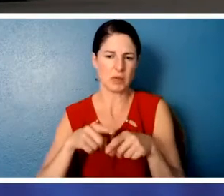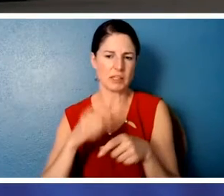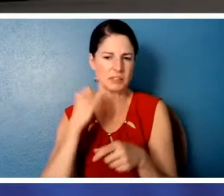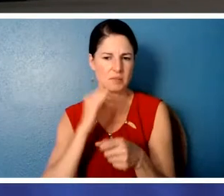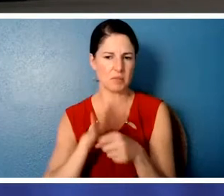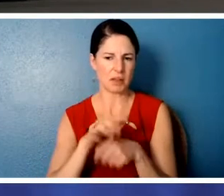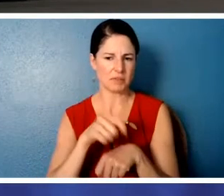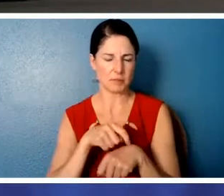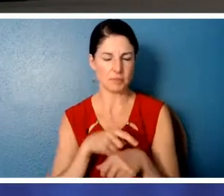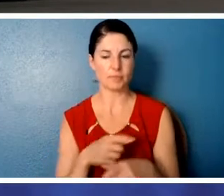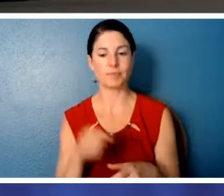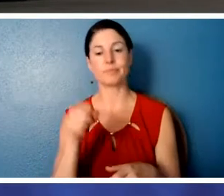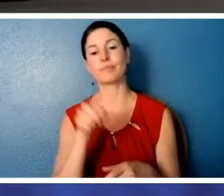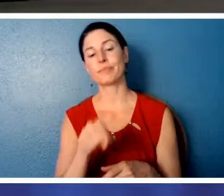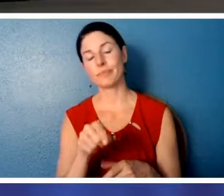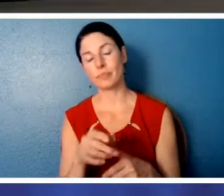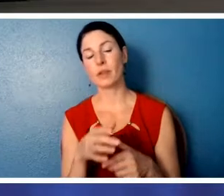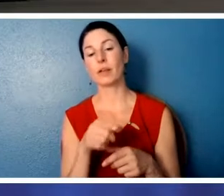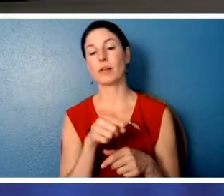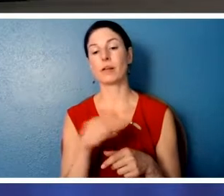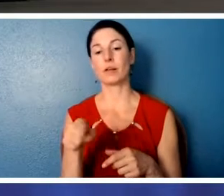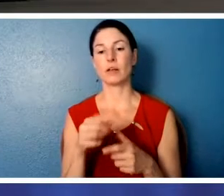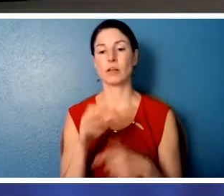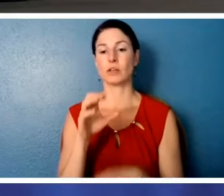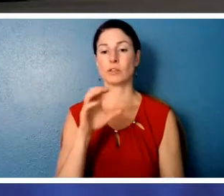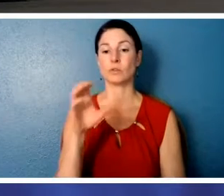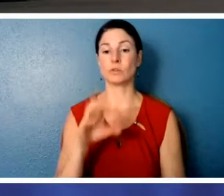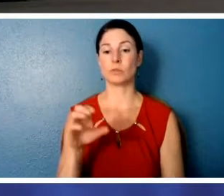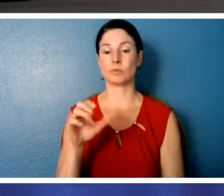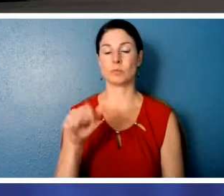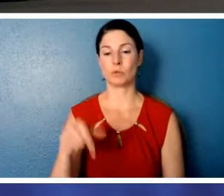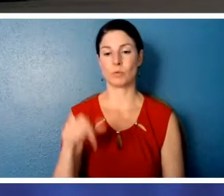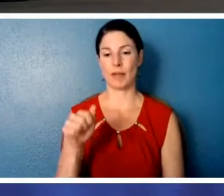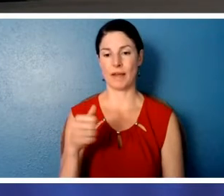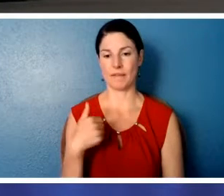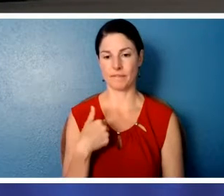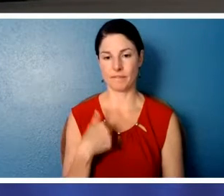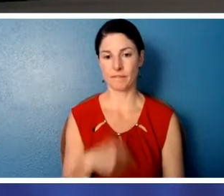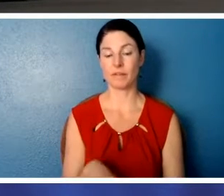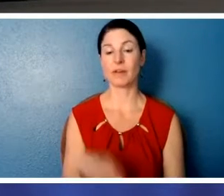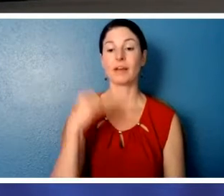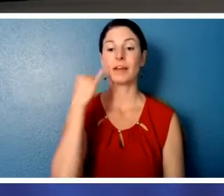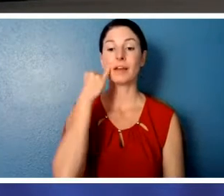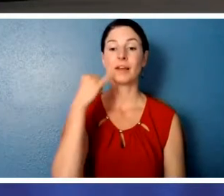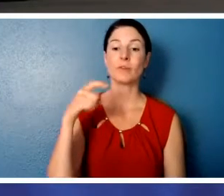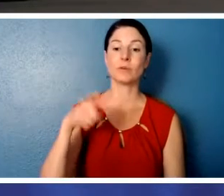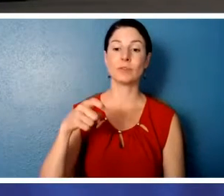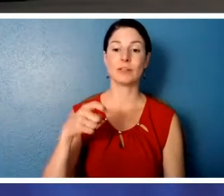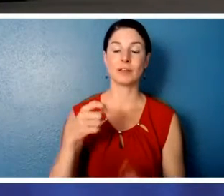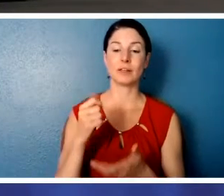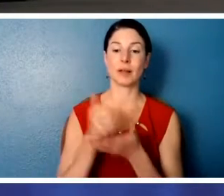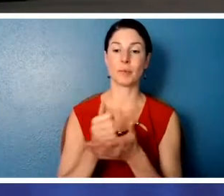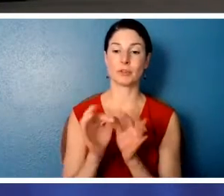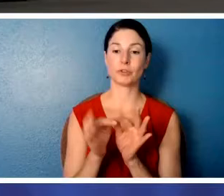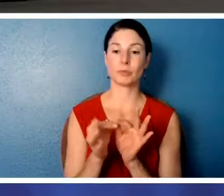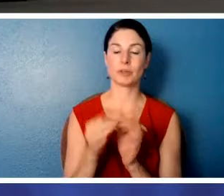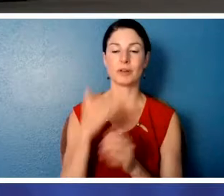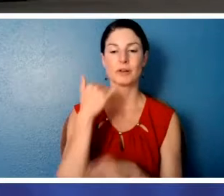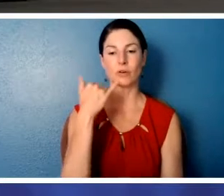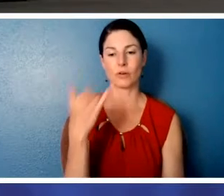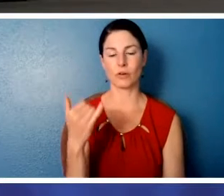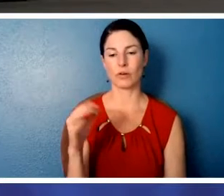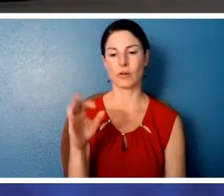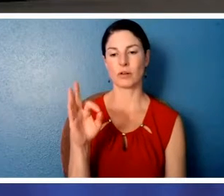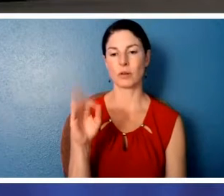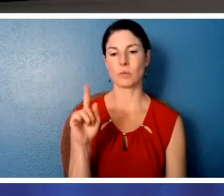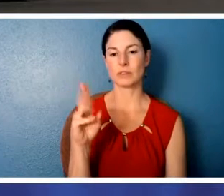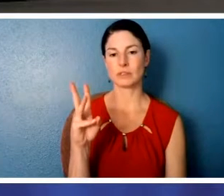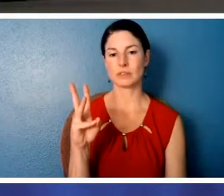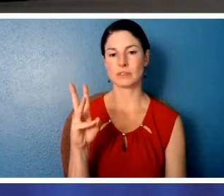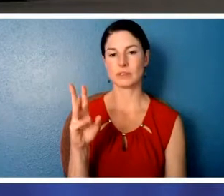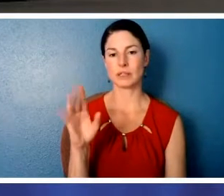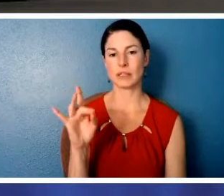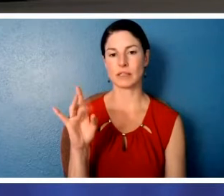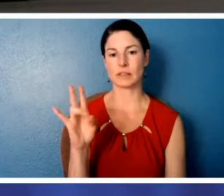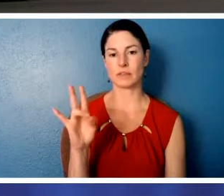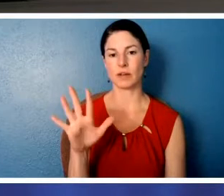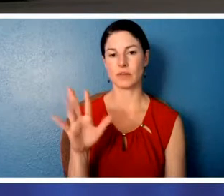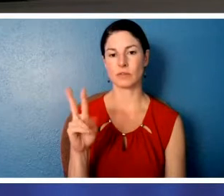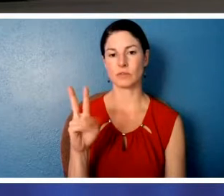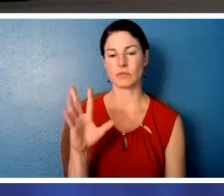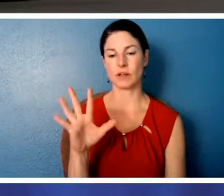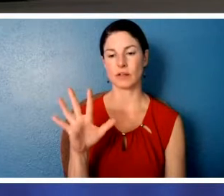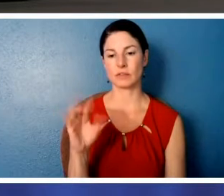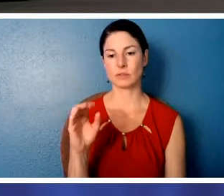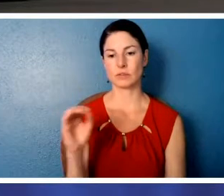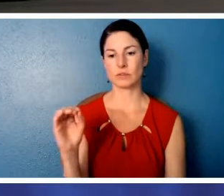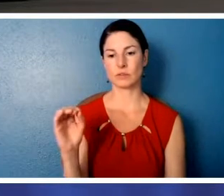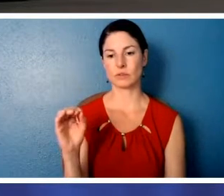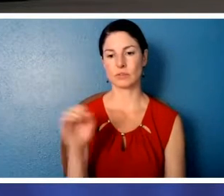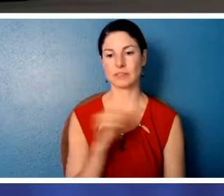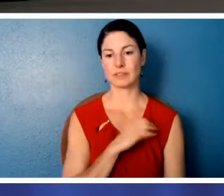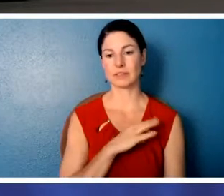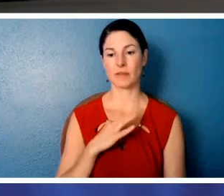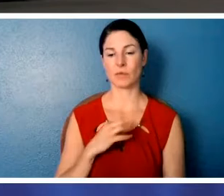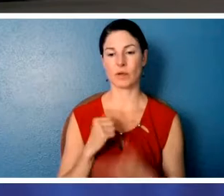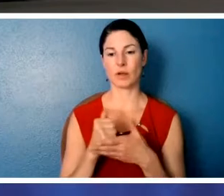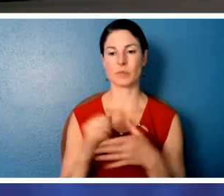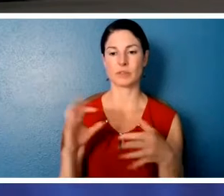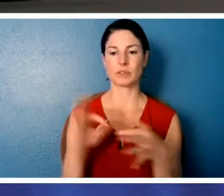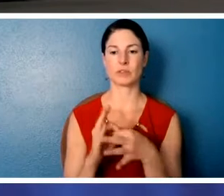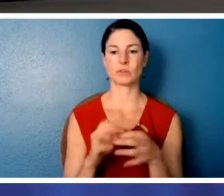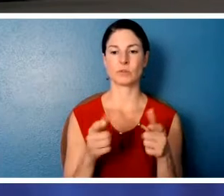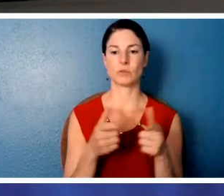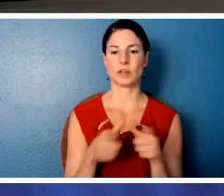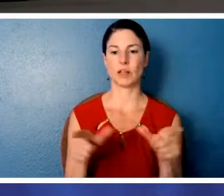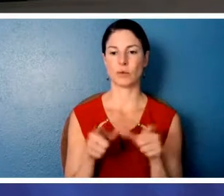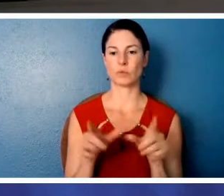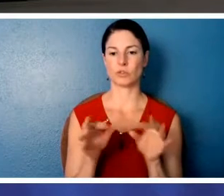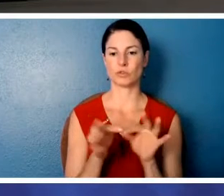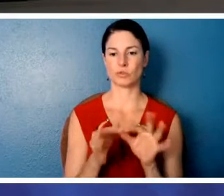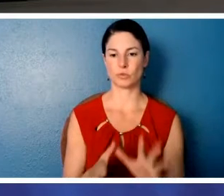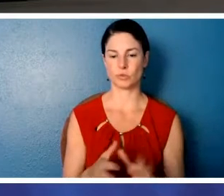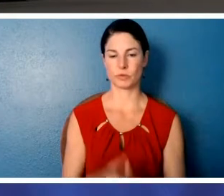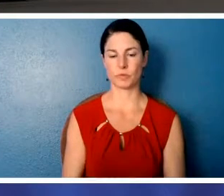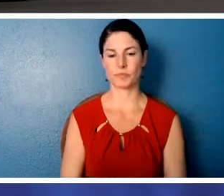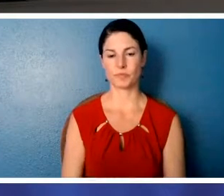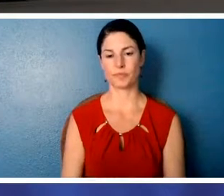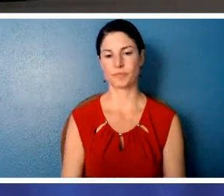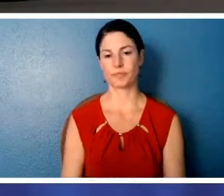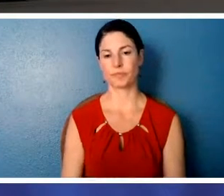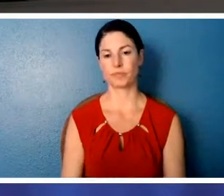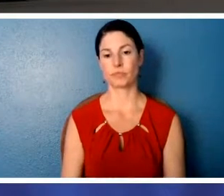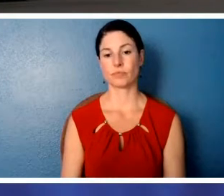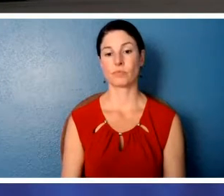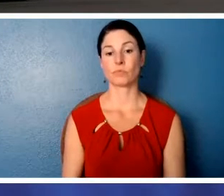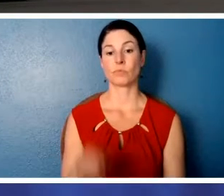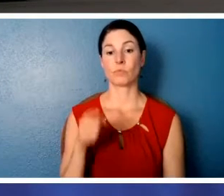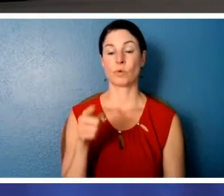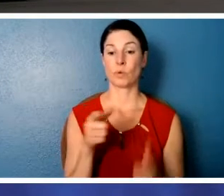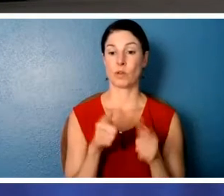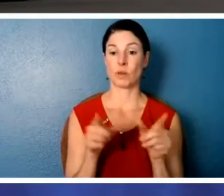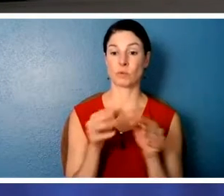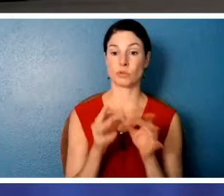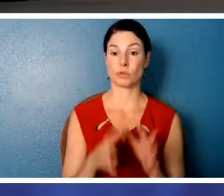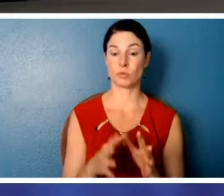language interpretation services are available for all languages, please call the public comment phone line at 916-875-2500 and staff will connect you with a language interpreter you and the language interpreter will be transferred into the workshop to make a comment.